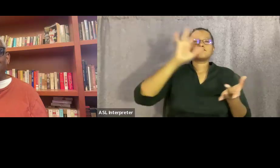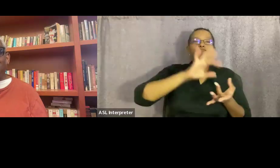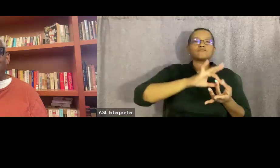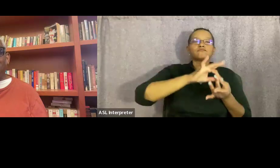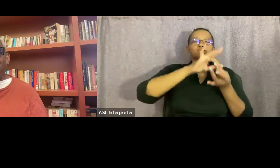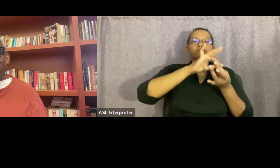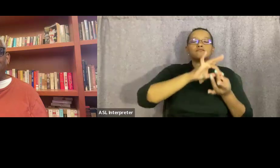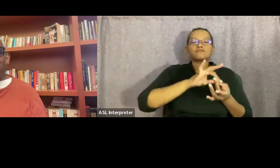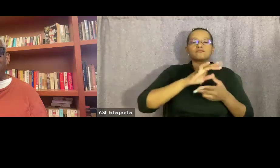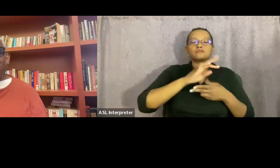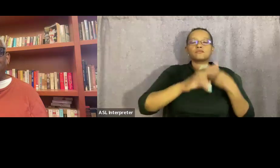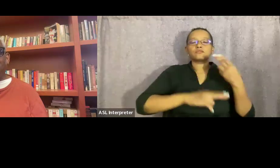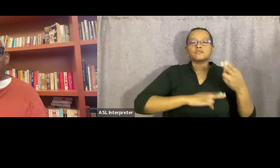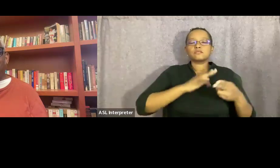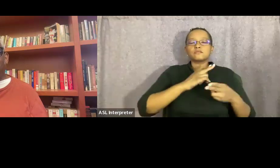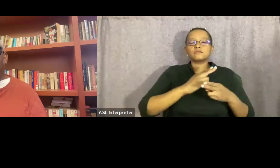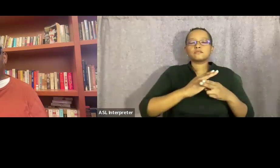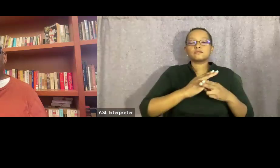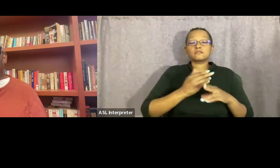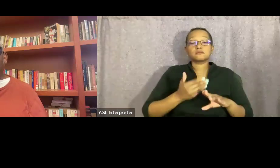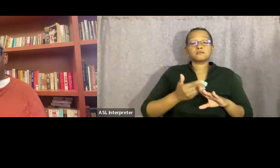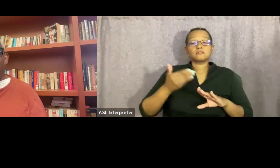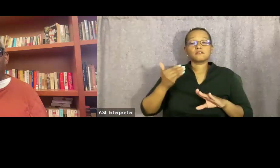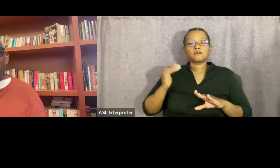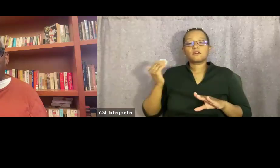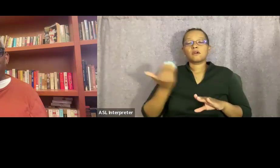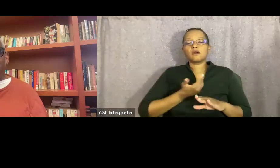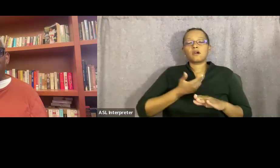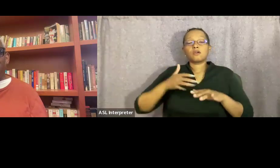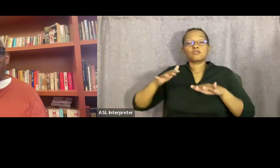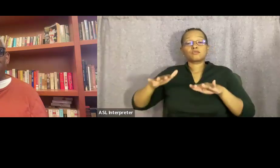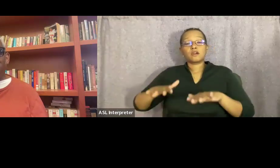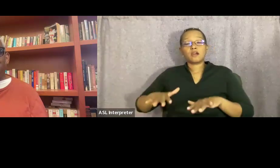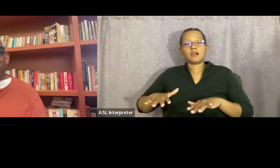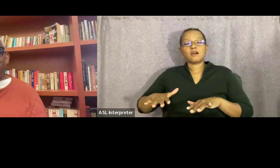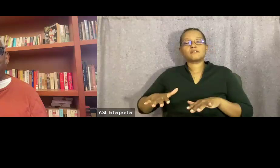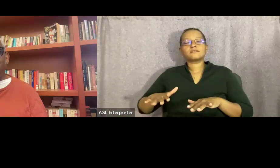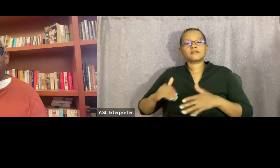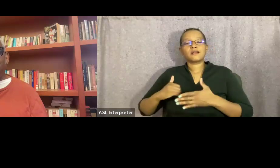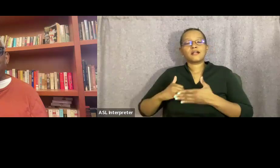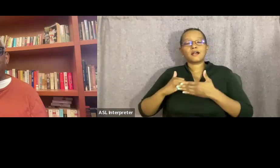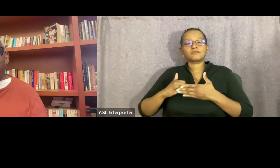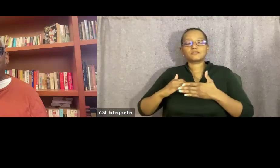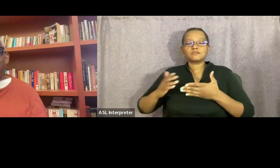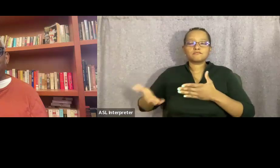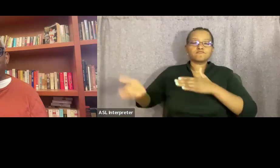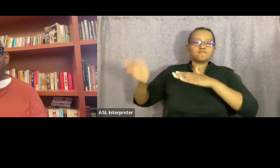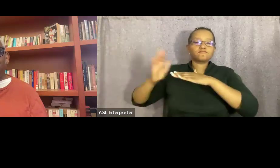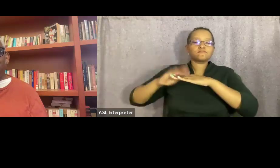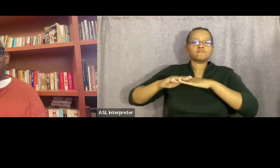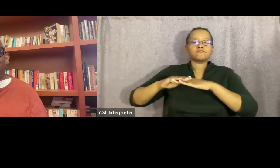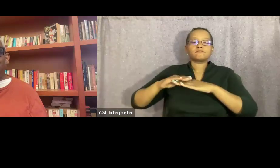grounding techniques we did before to enhance the energy coming to your body, mind and spirit